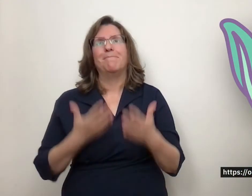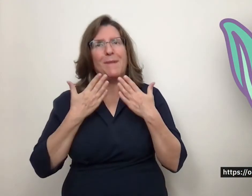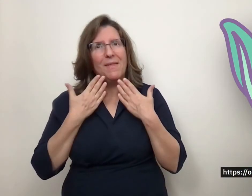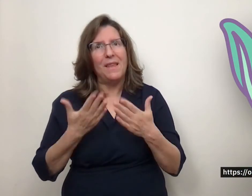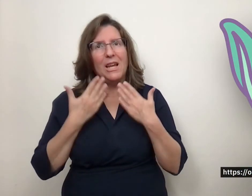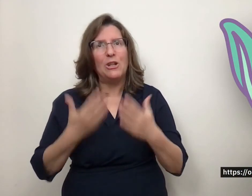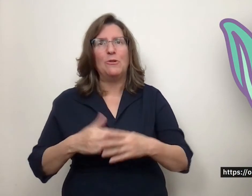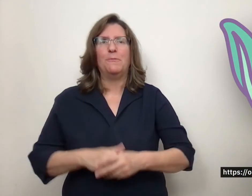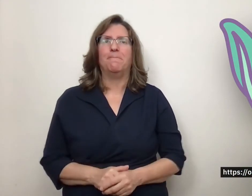Thank you!